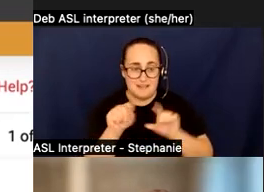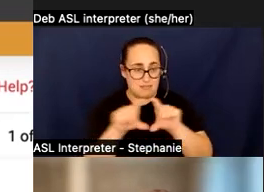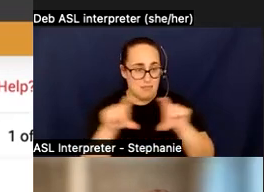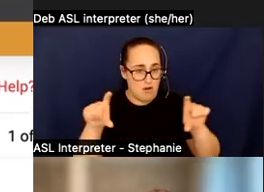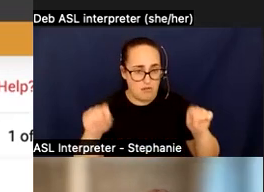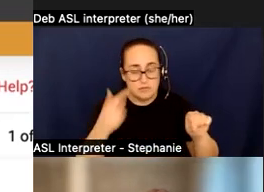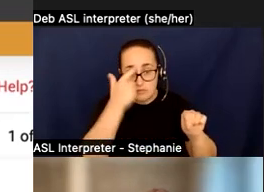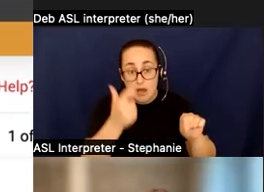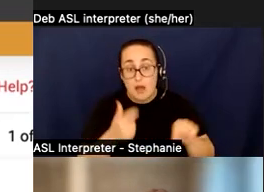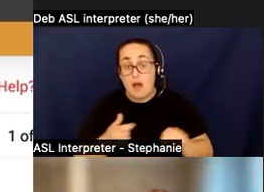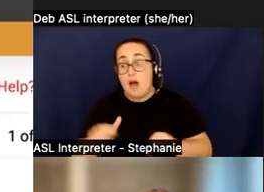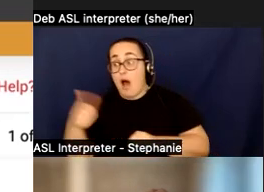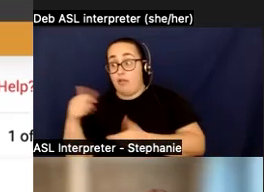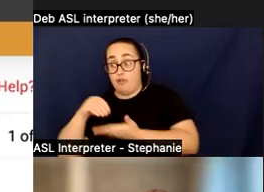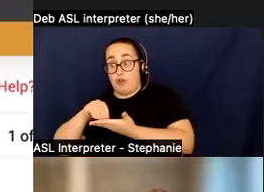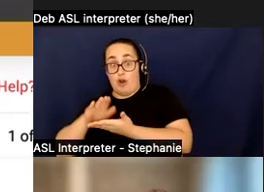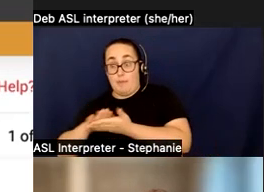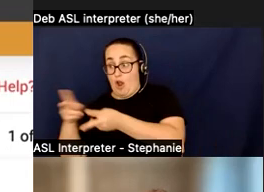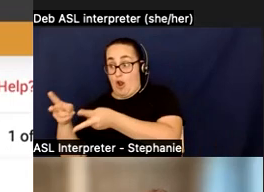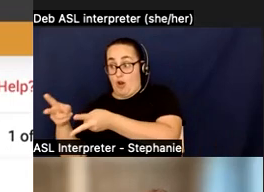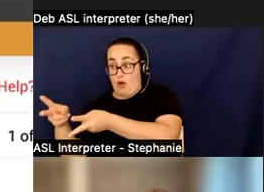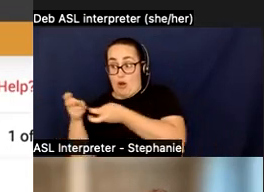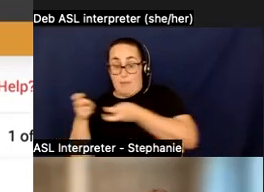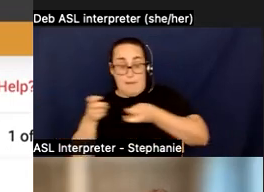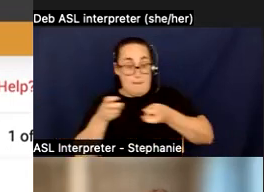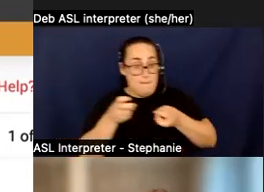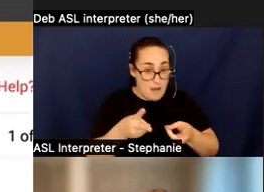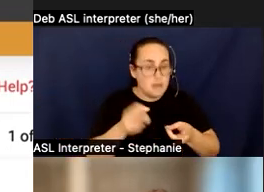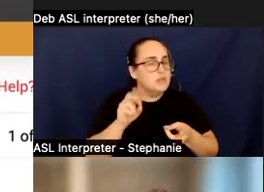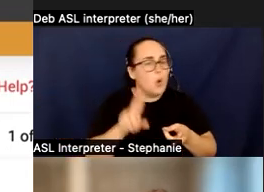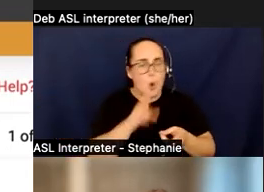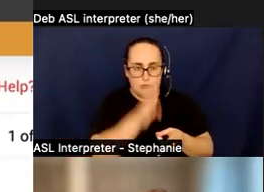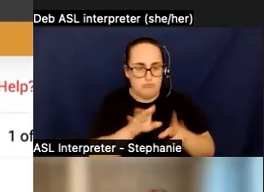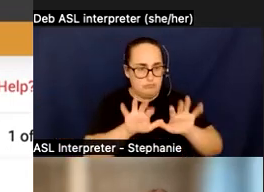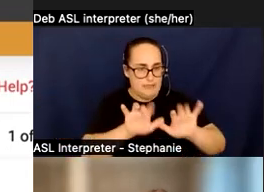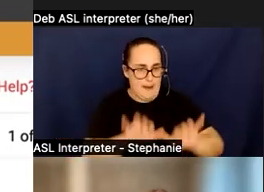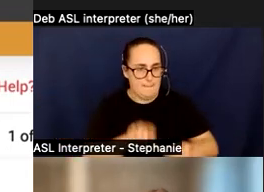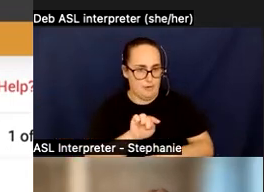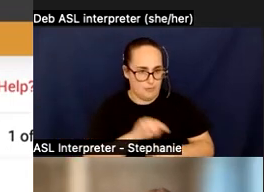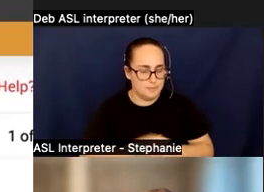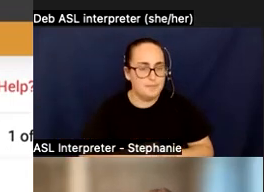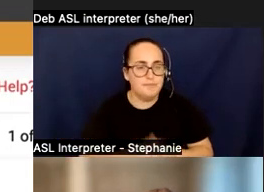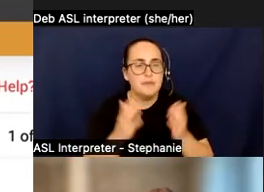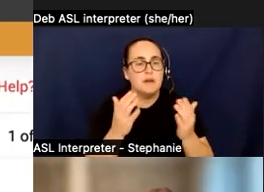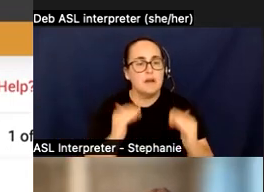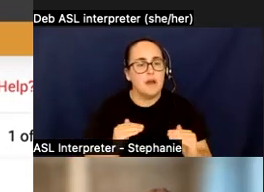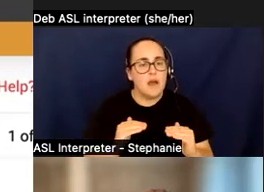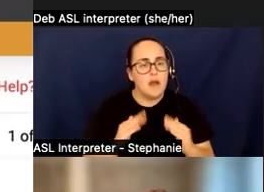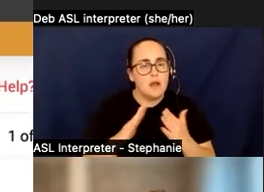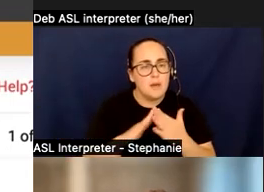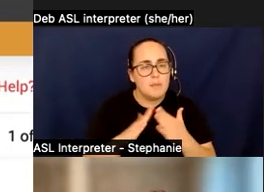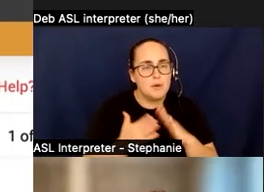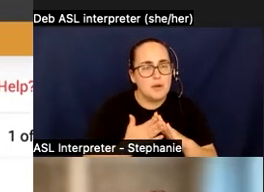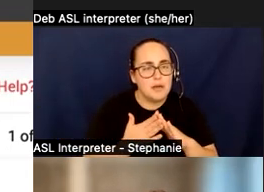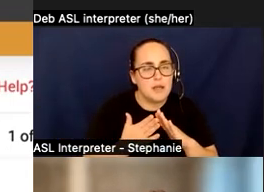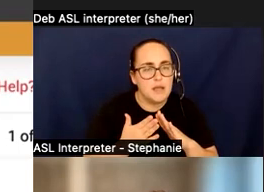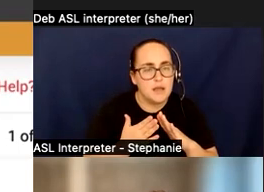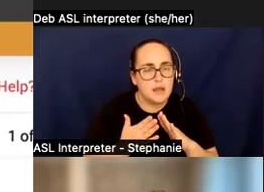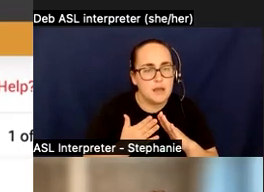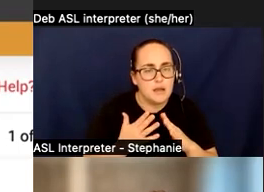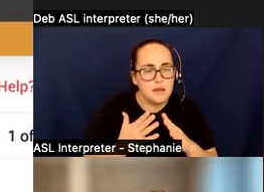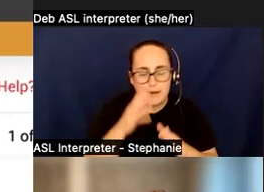into this box. Community Benefit. Same thing, just a text box there. If we get down to project